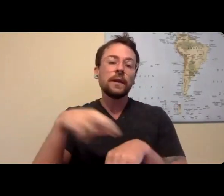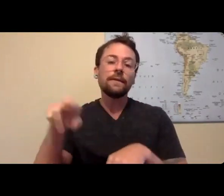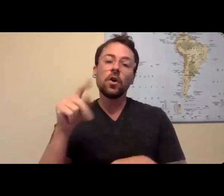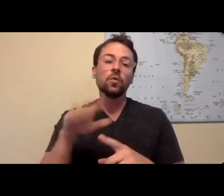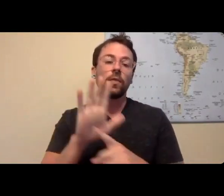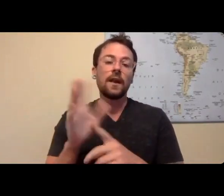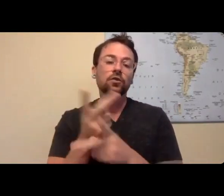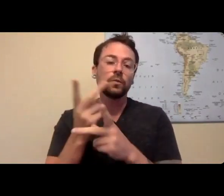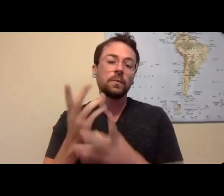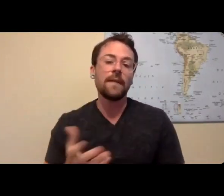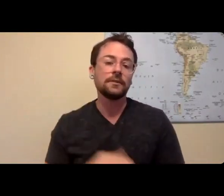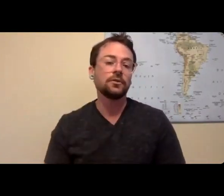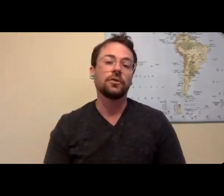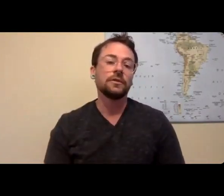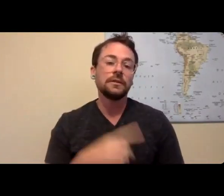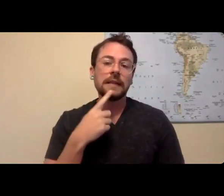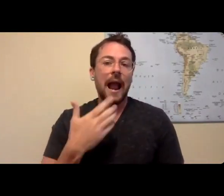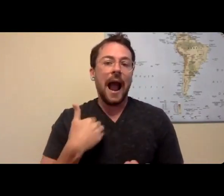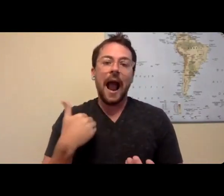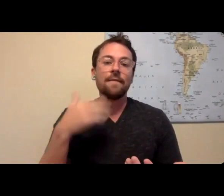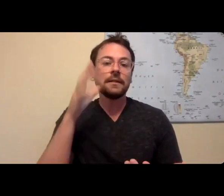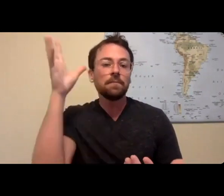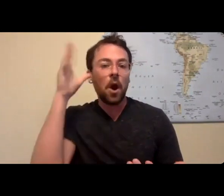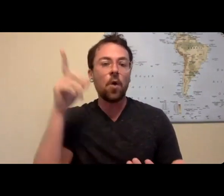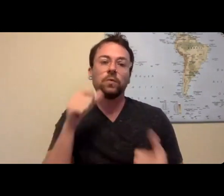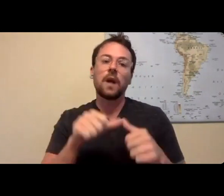students are empowered to describe themselves.